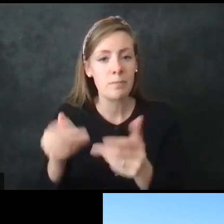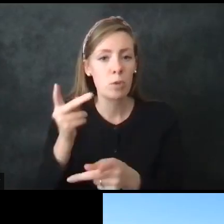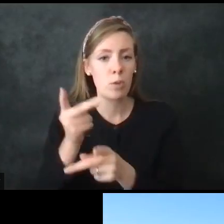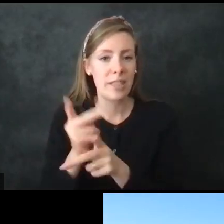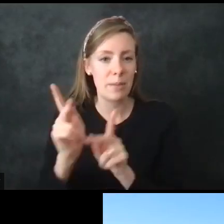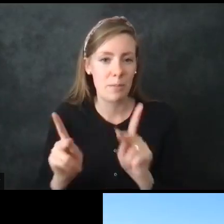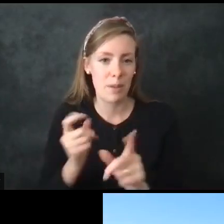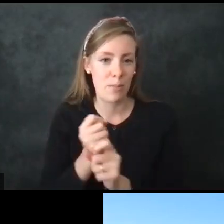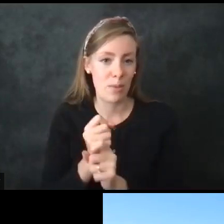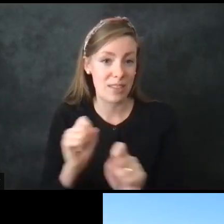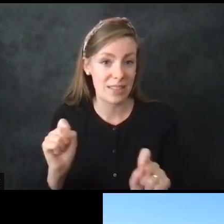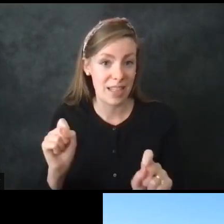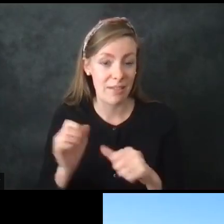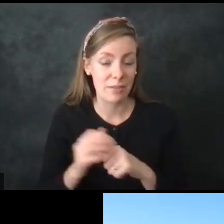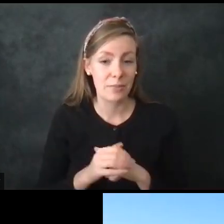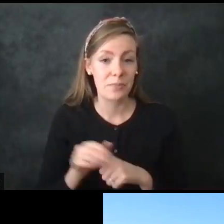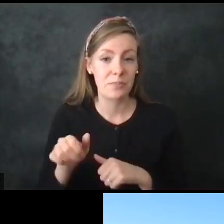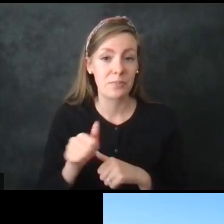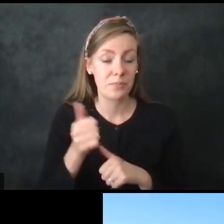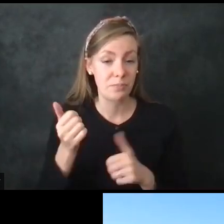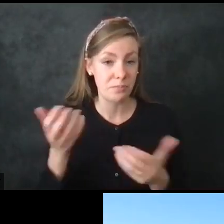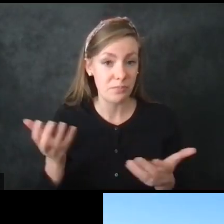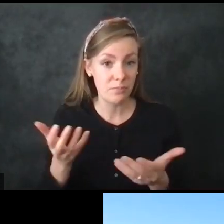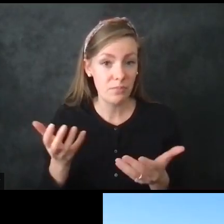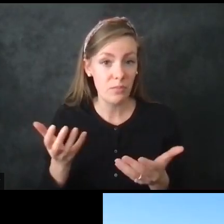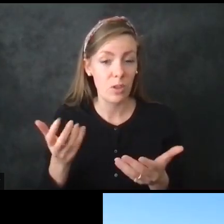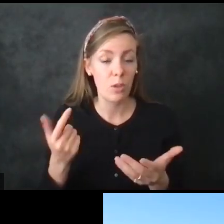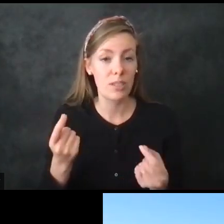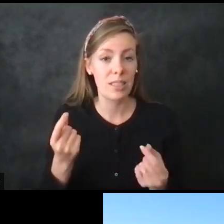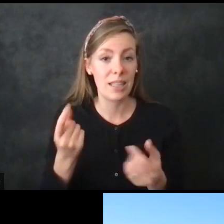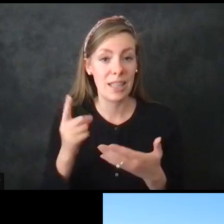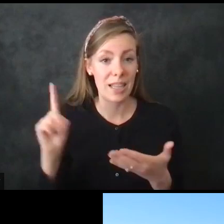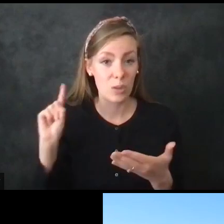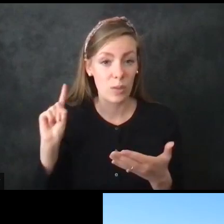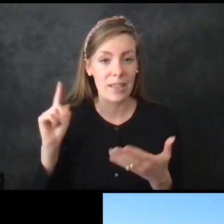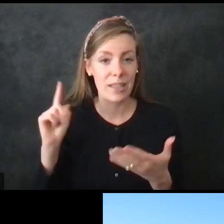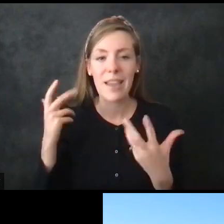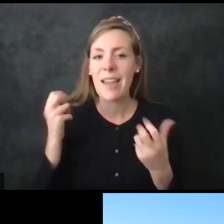Another measure that we put last week as a health orderer requires home health care